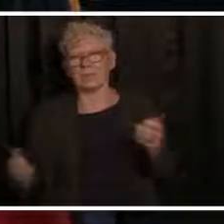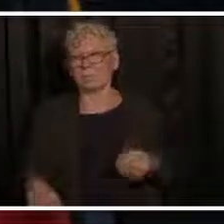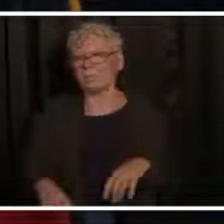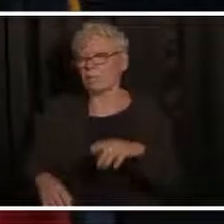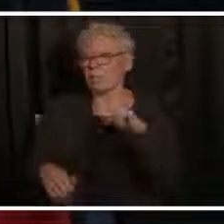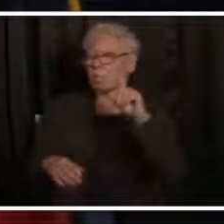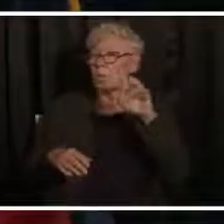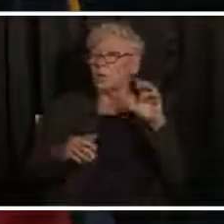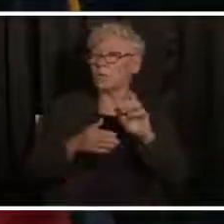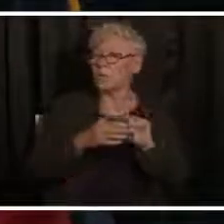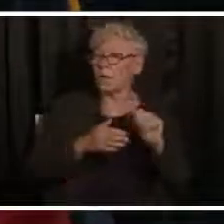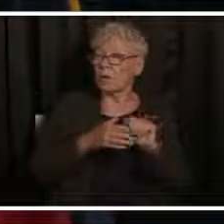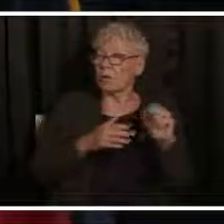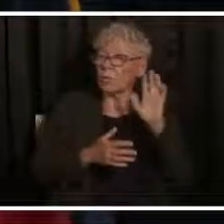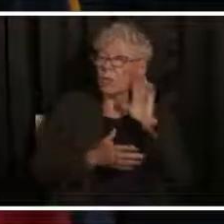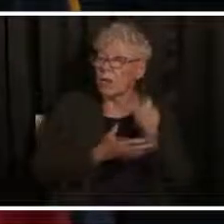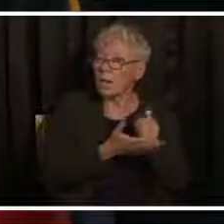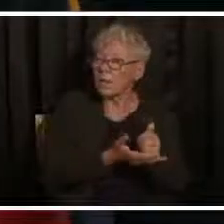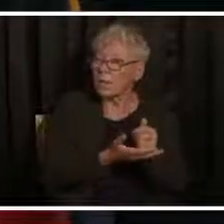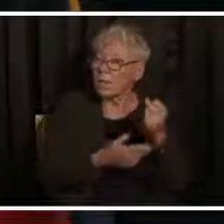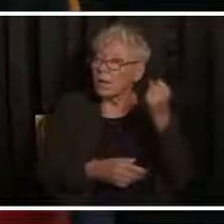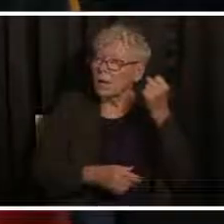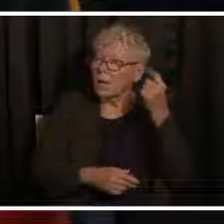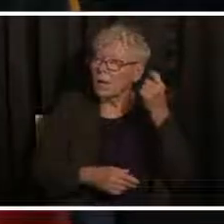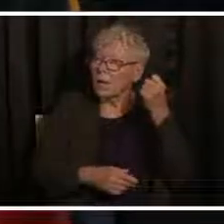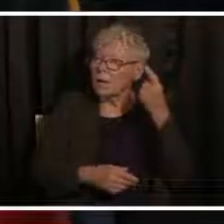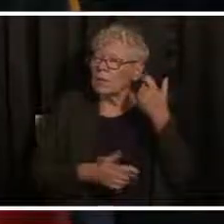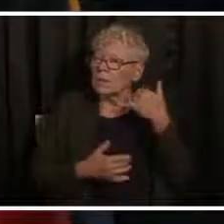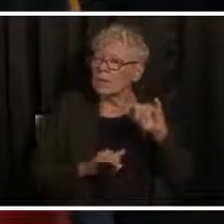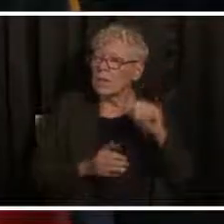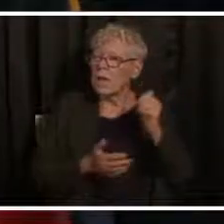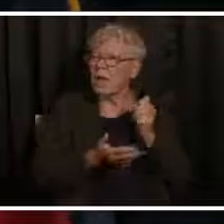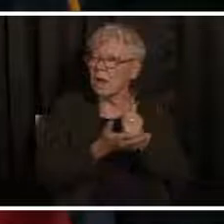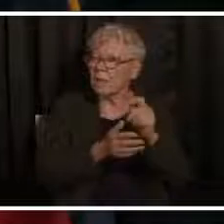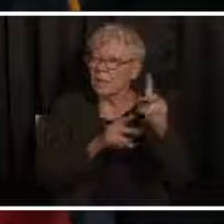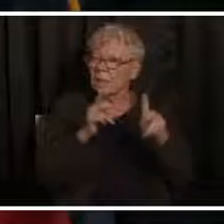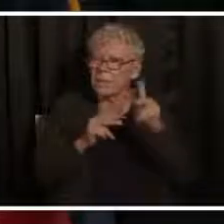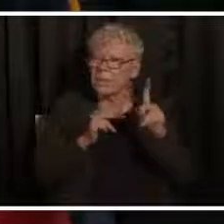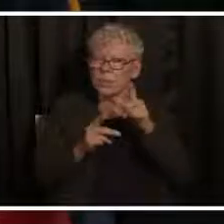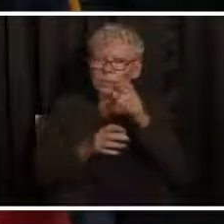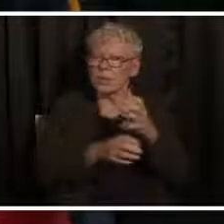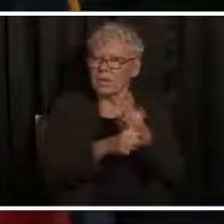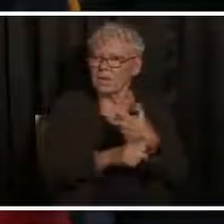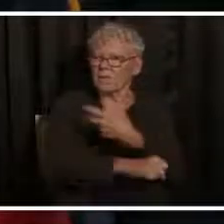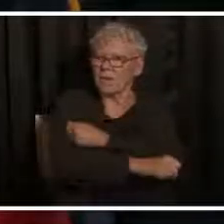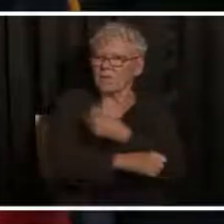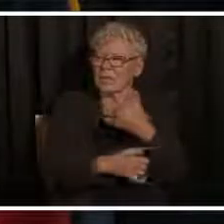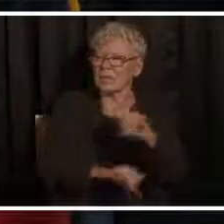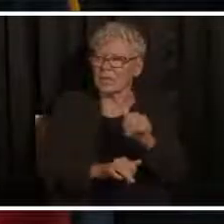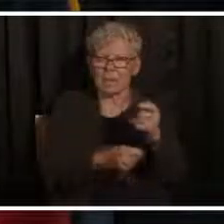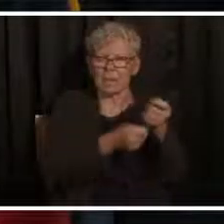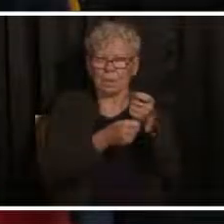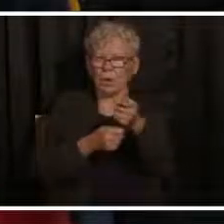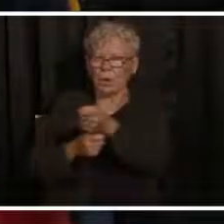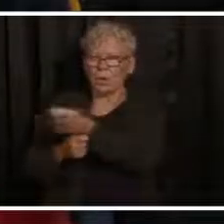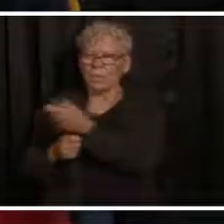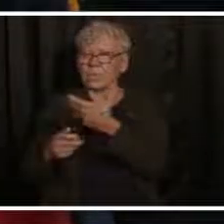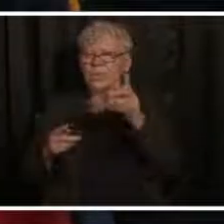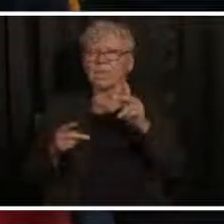well. These are these are um programs that will help continue the interest in the vaccination program. the uh